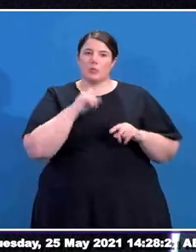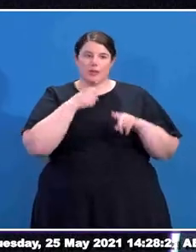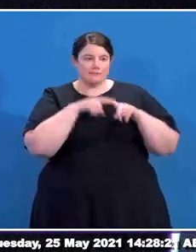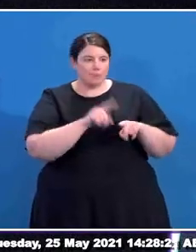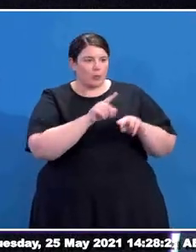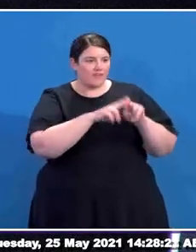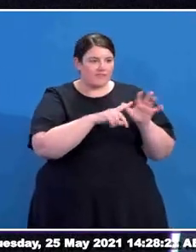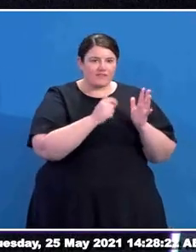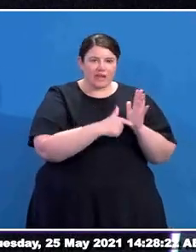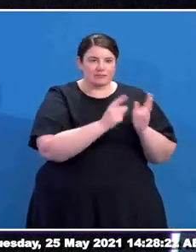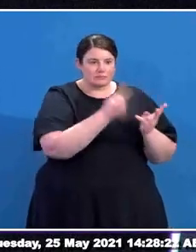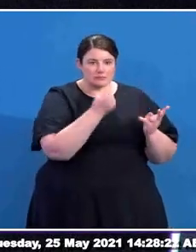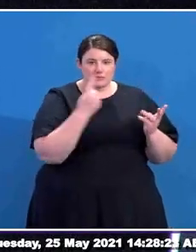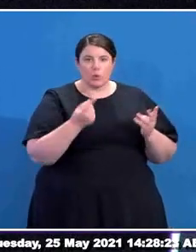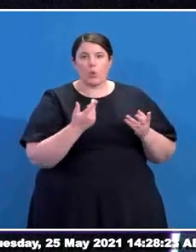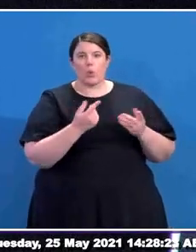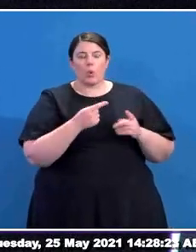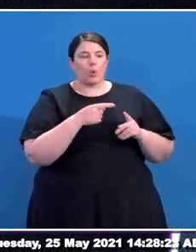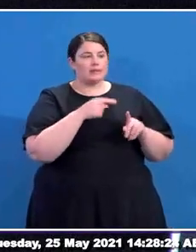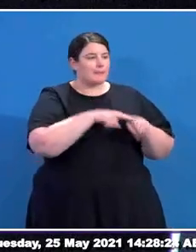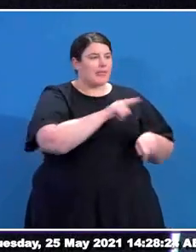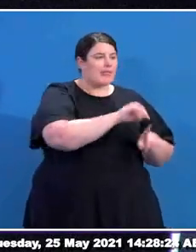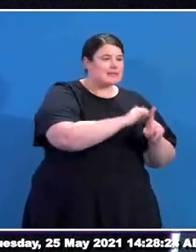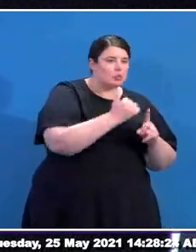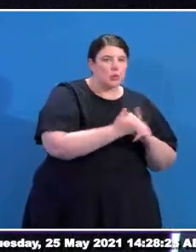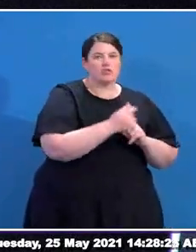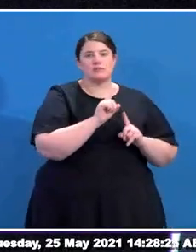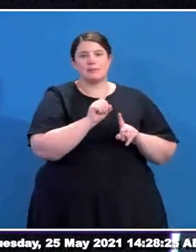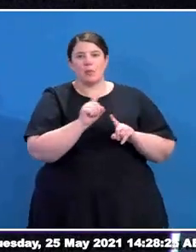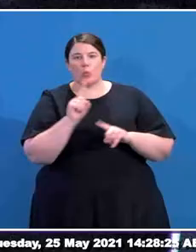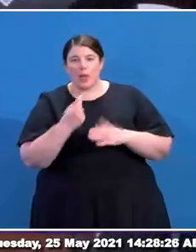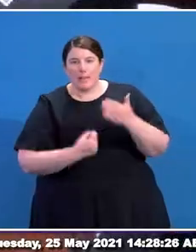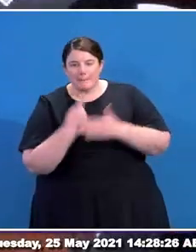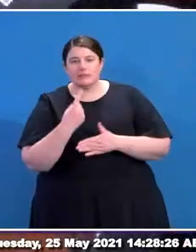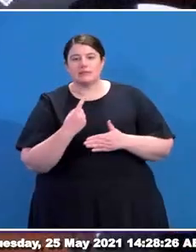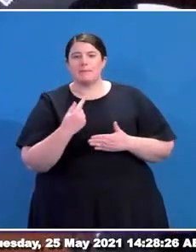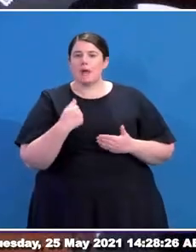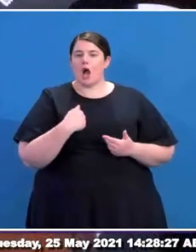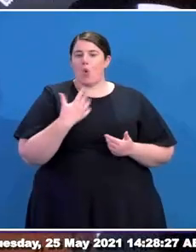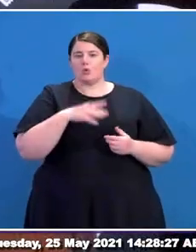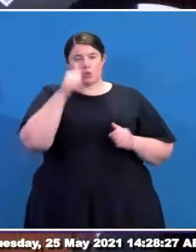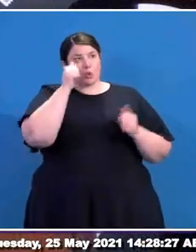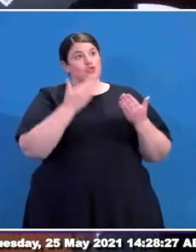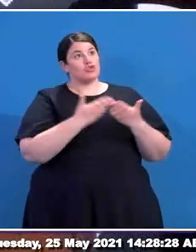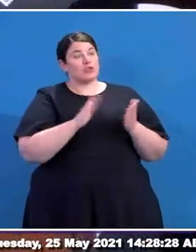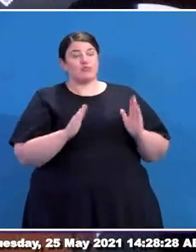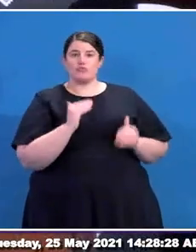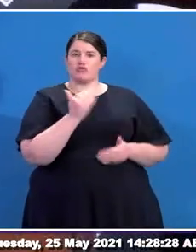particular scenario or circumstance. I'm interested in what the general methodology and approach is.